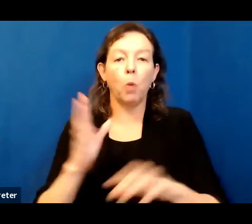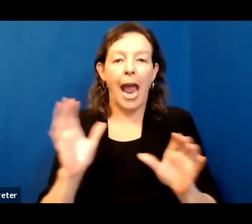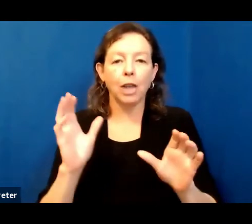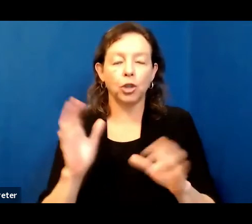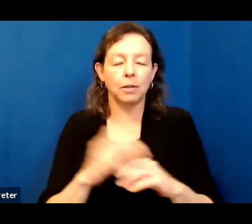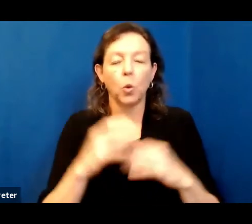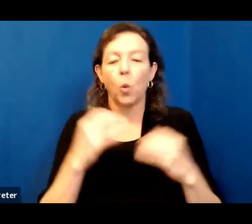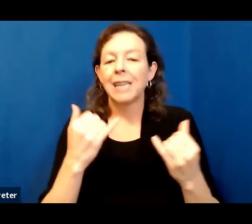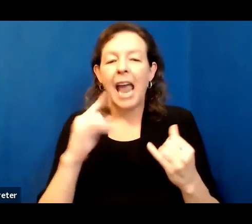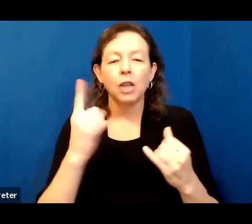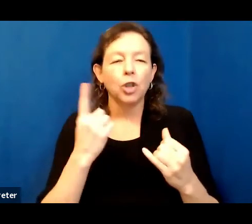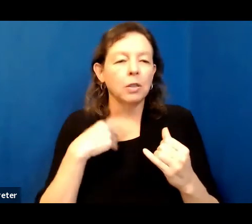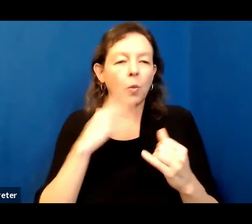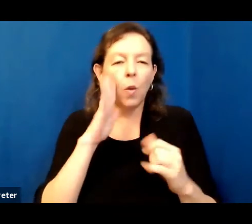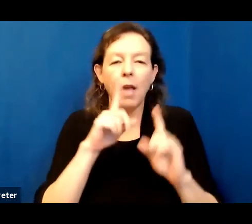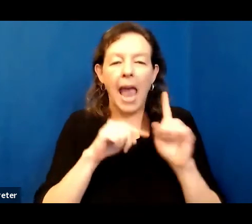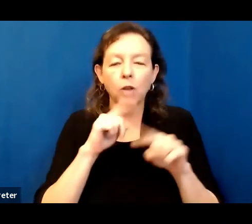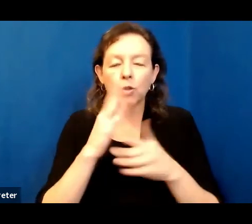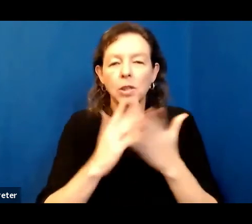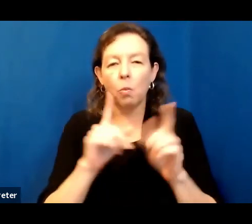questions that I'll answer very broadly like I said,